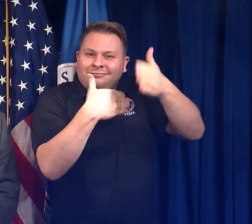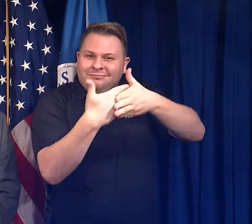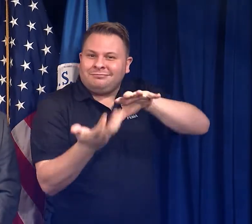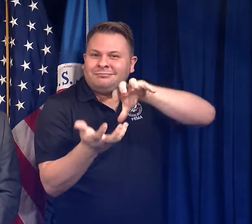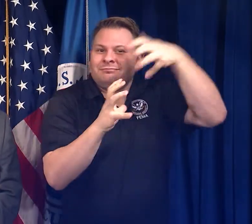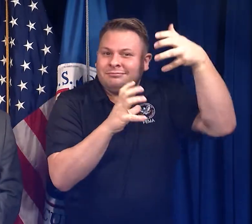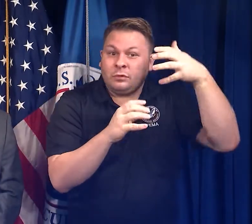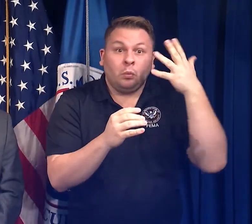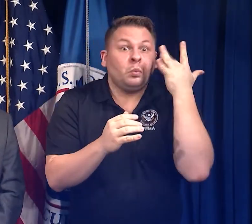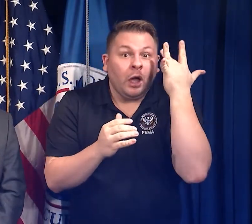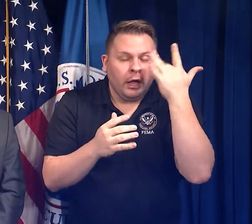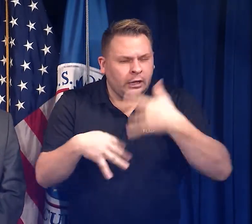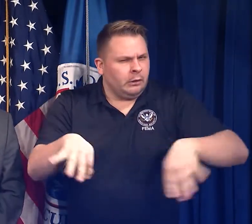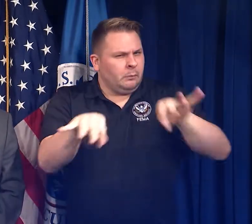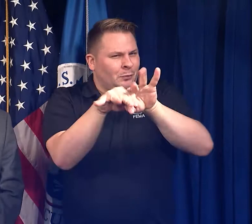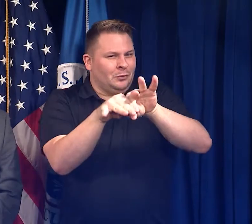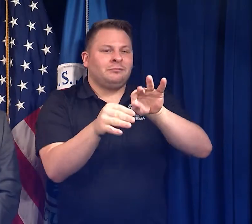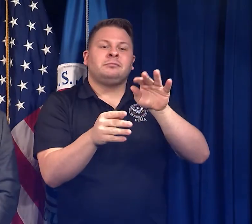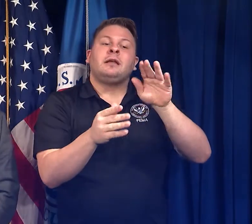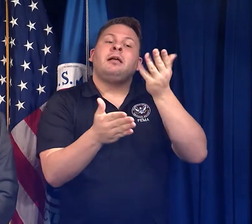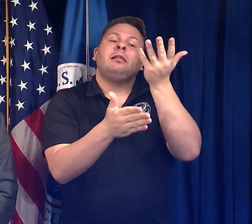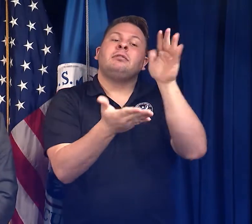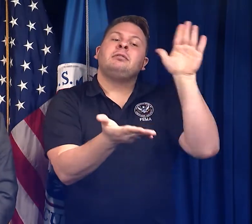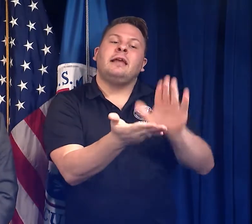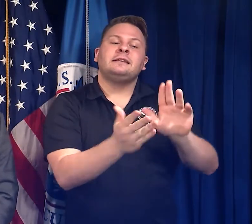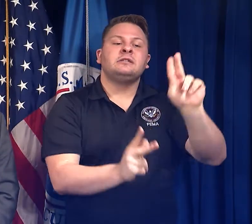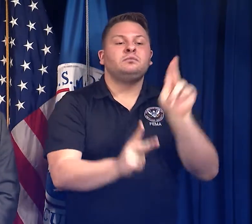to reduce human and financial losses later.